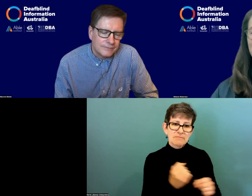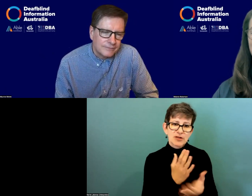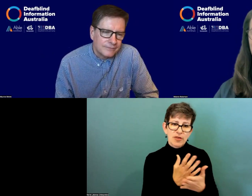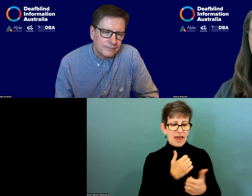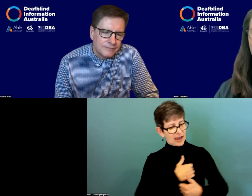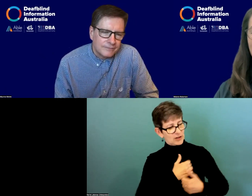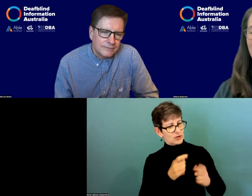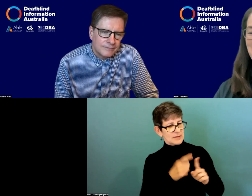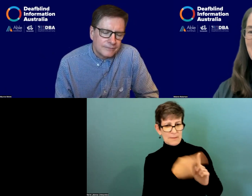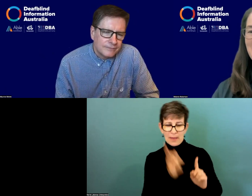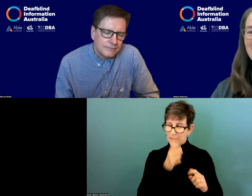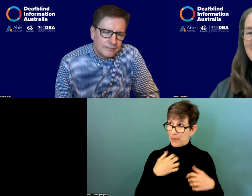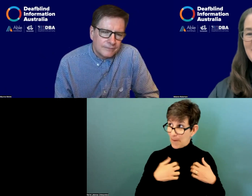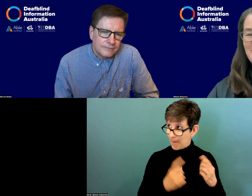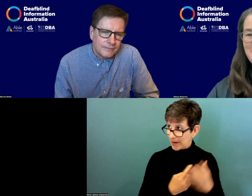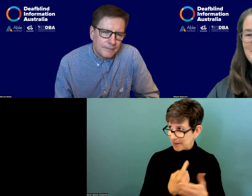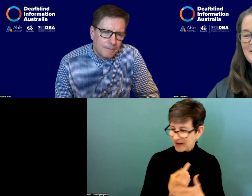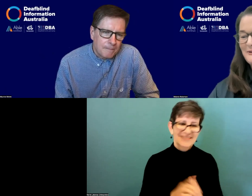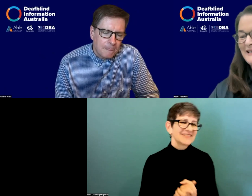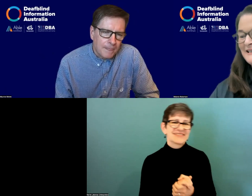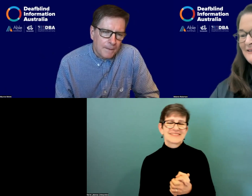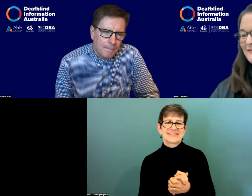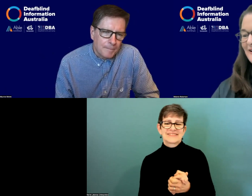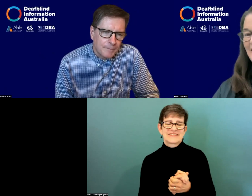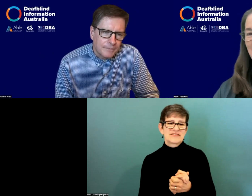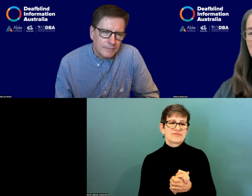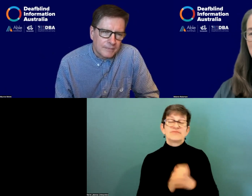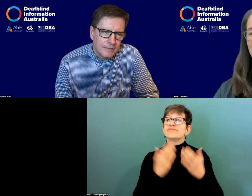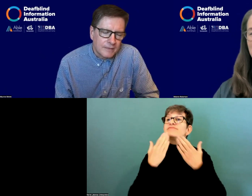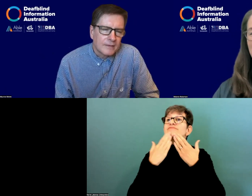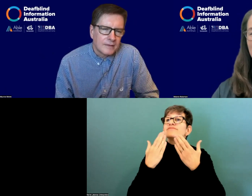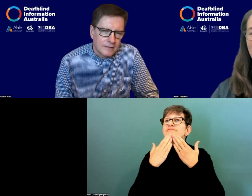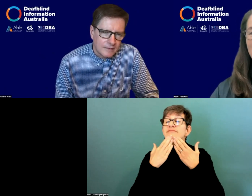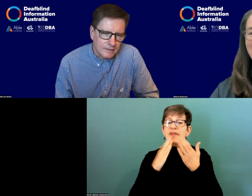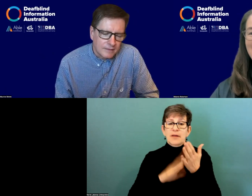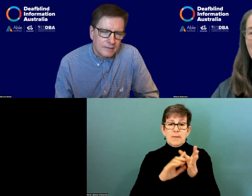Beautiful. Thank you so much, Maurice, for sharing that.